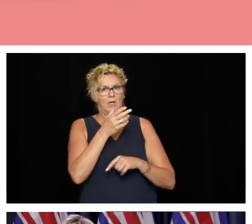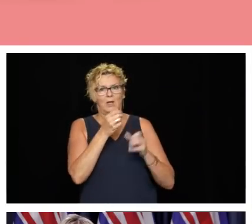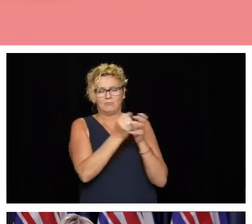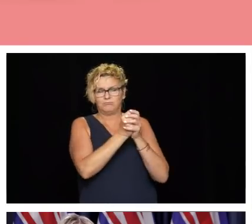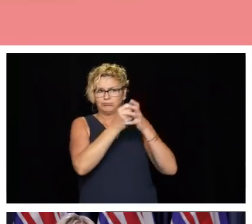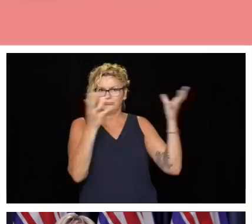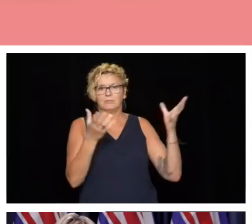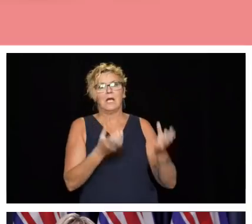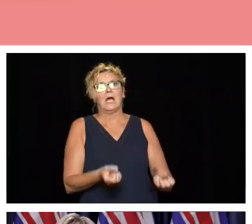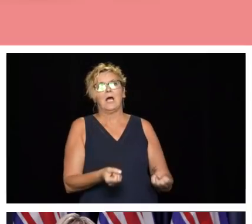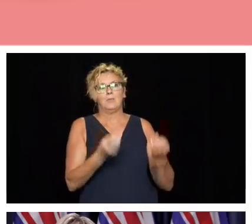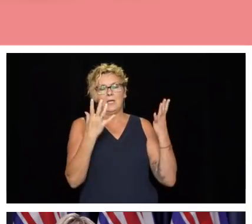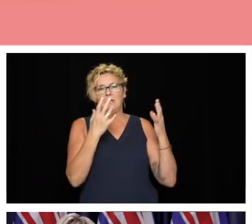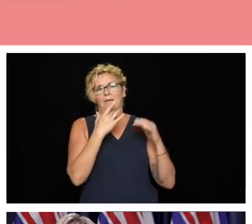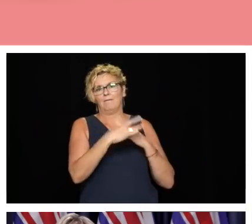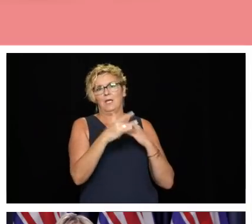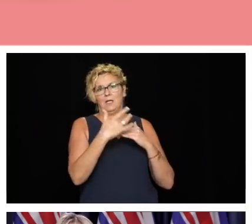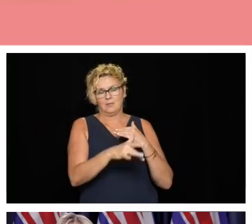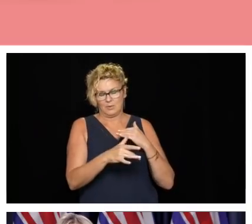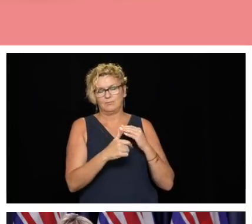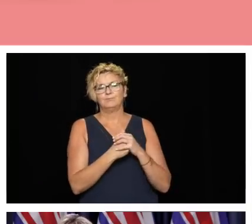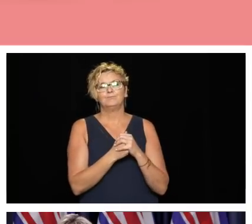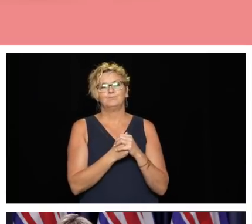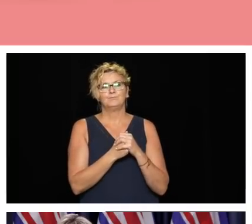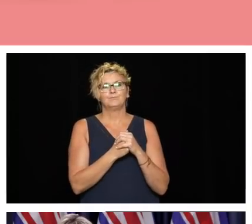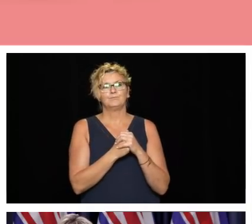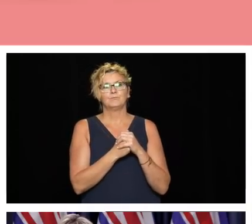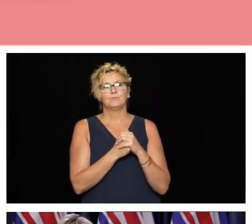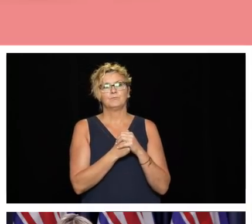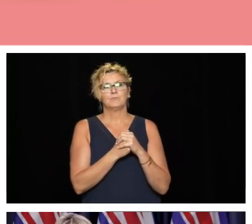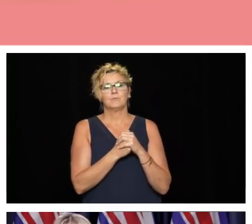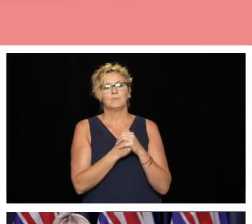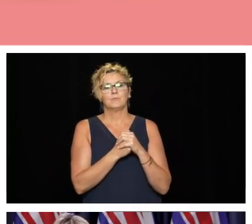bought a mounted vaccine, and increased amount that we have had in the province